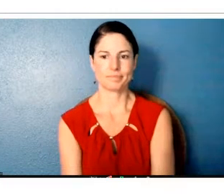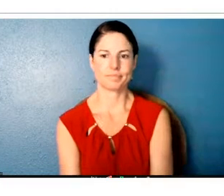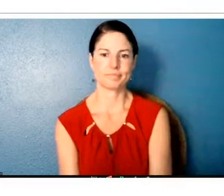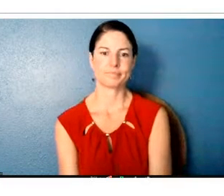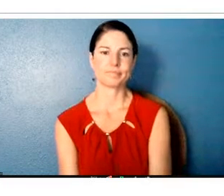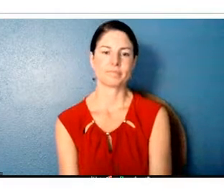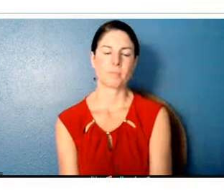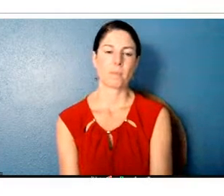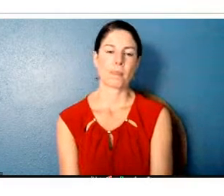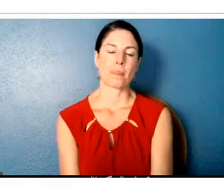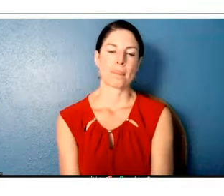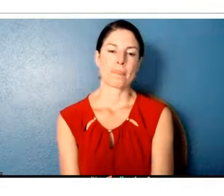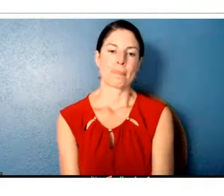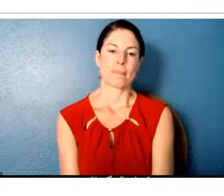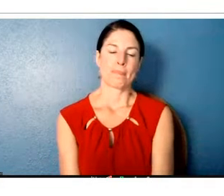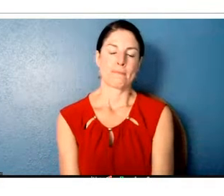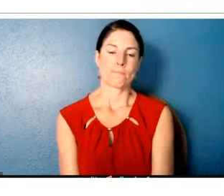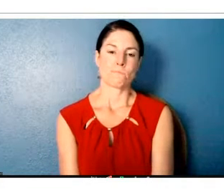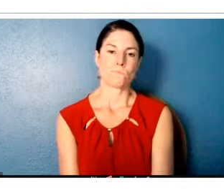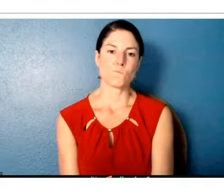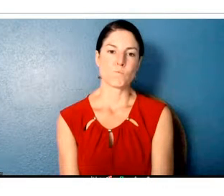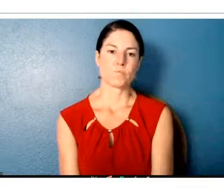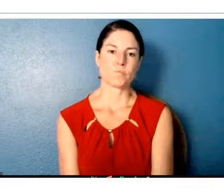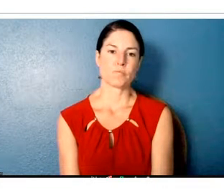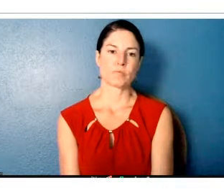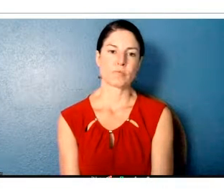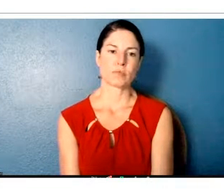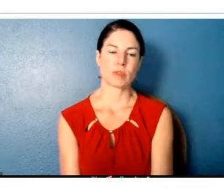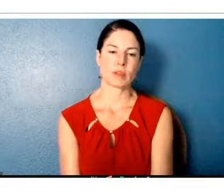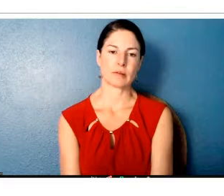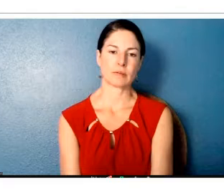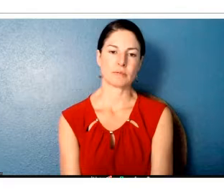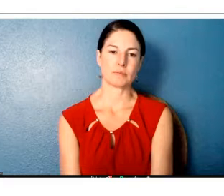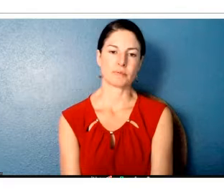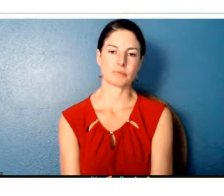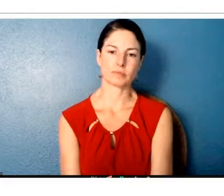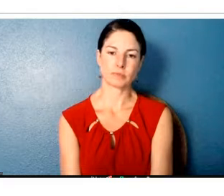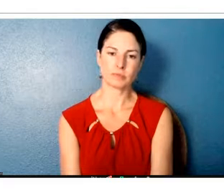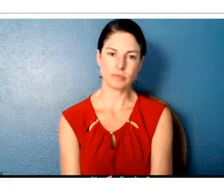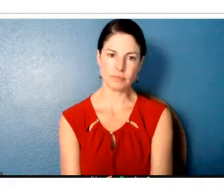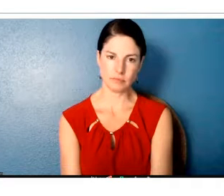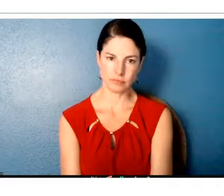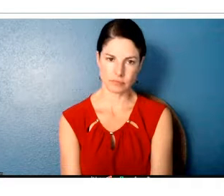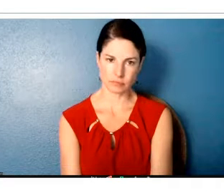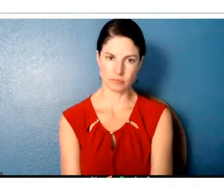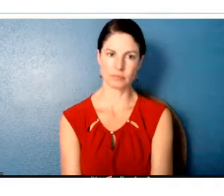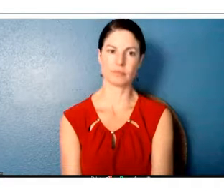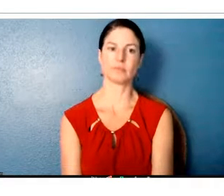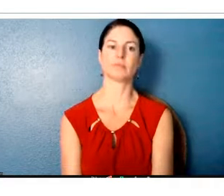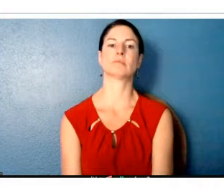We have established at once that data is available, and we will put it up on the redistricting website for sacramento county.